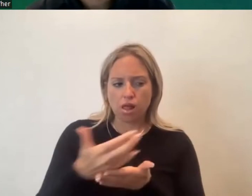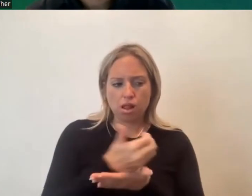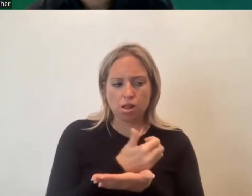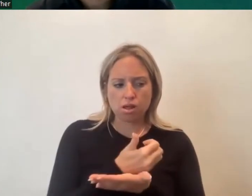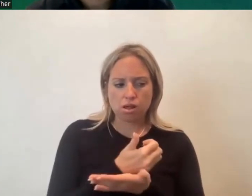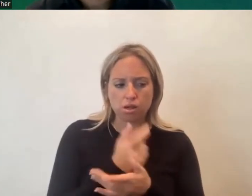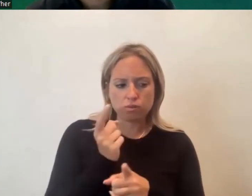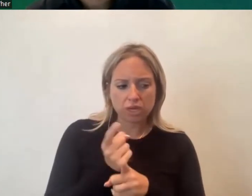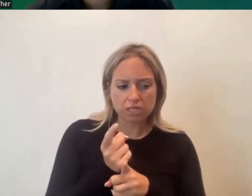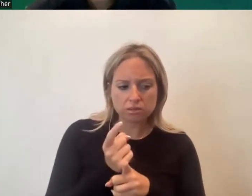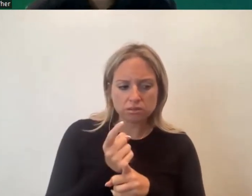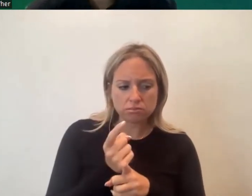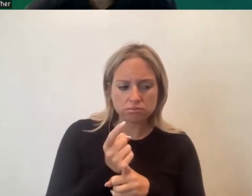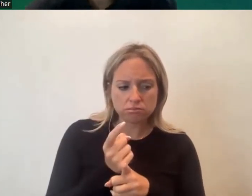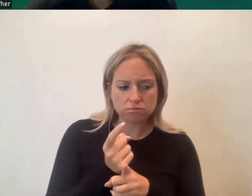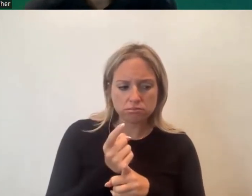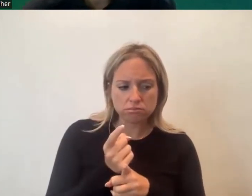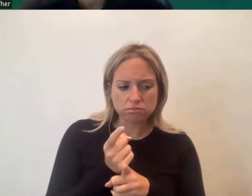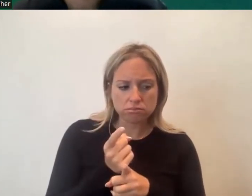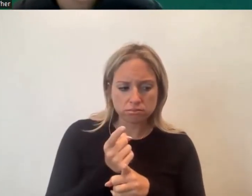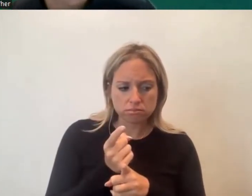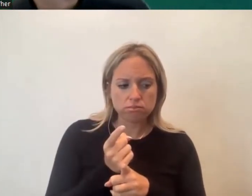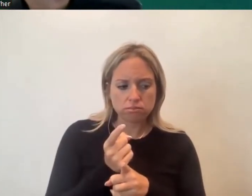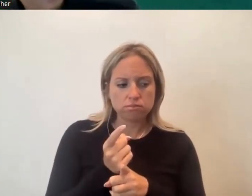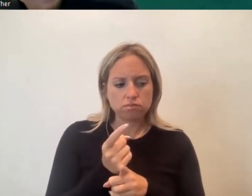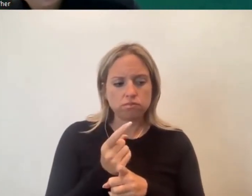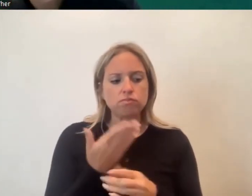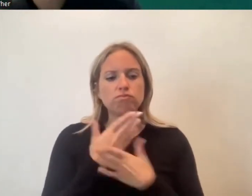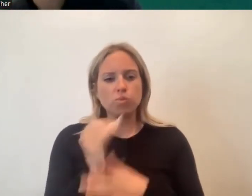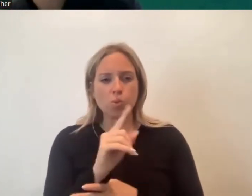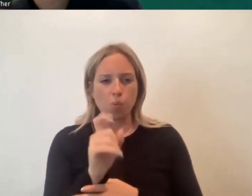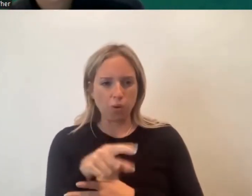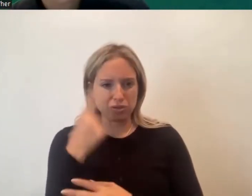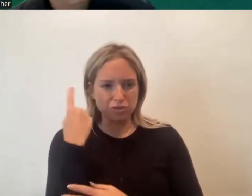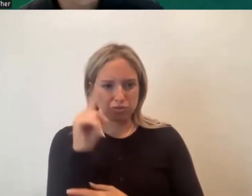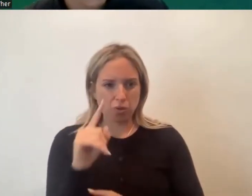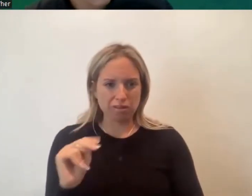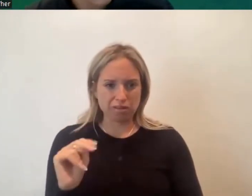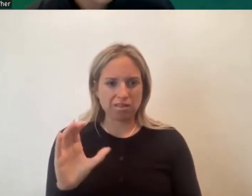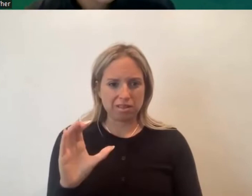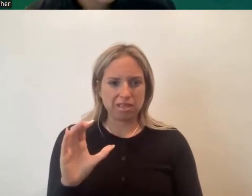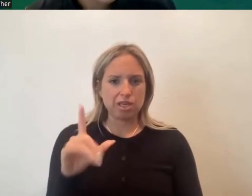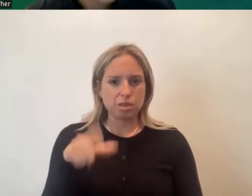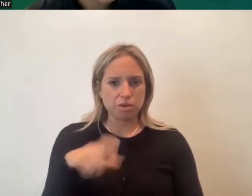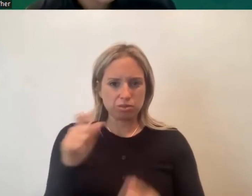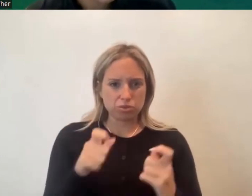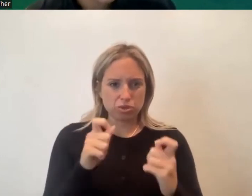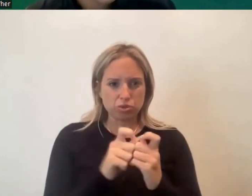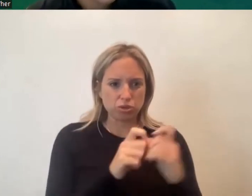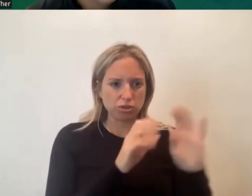Lanie: Yeah, so that's a great question. So for North Carolina, you have to be in certain categories to qualify for Medicaid.